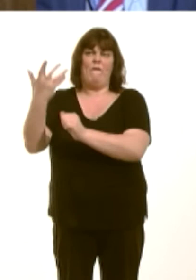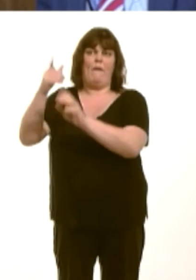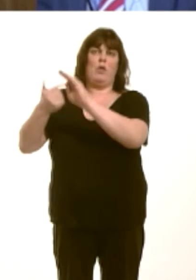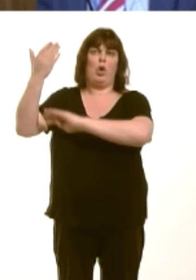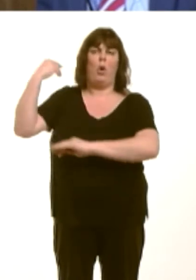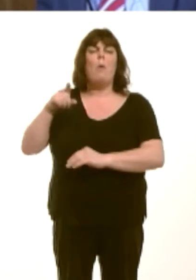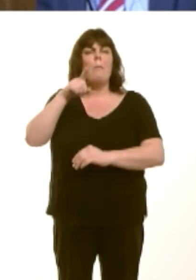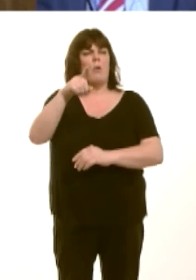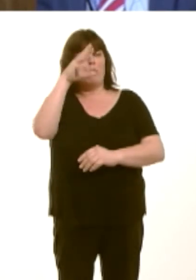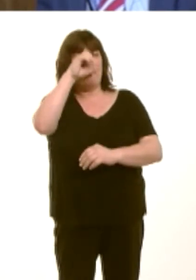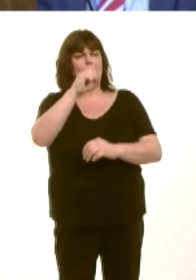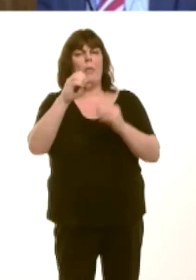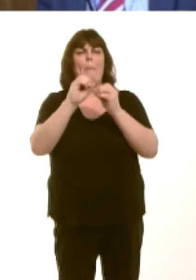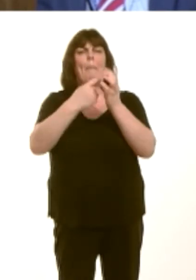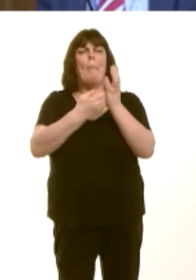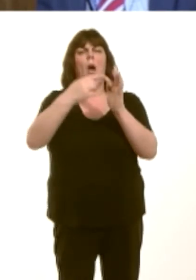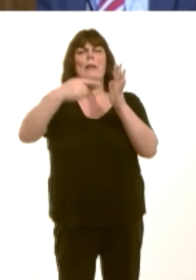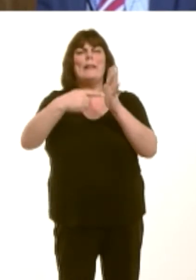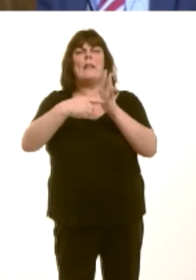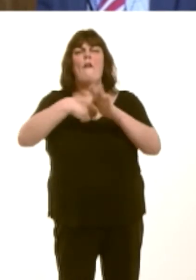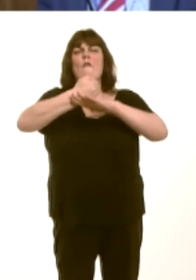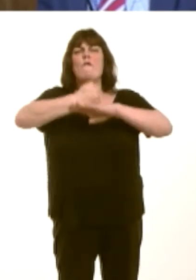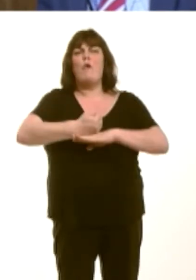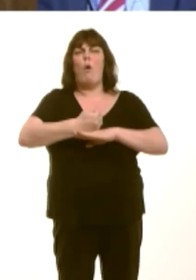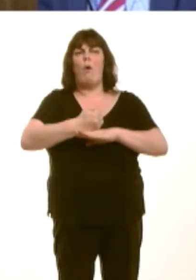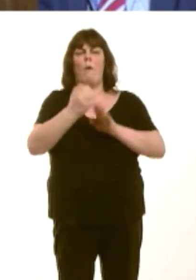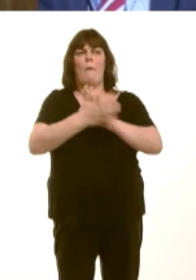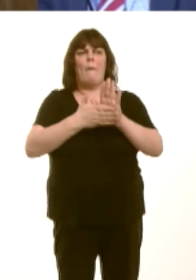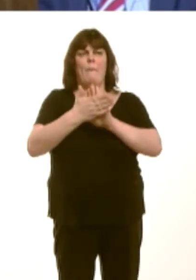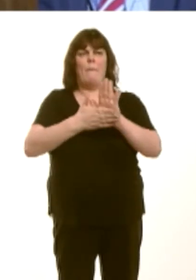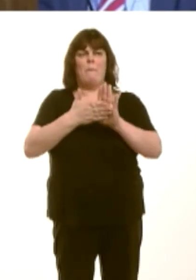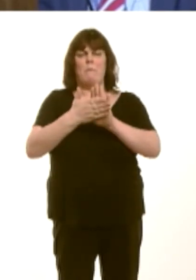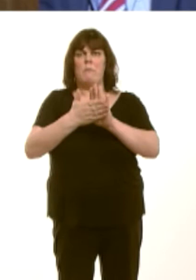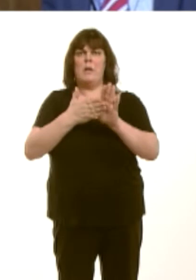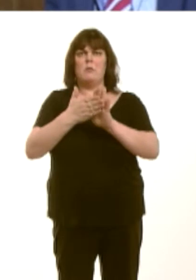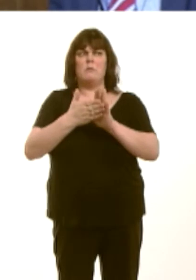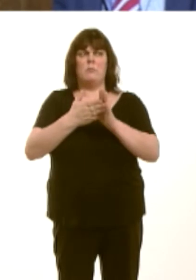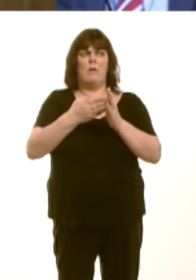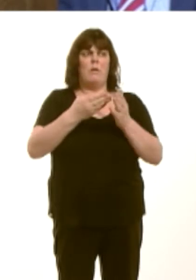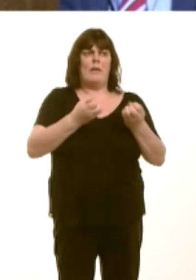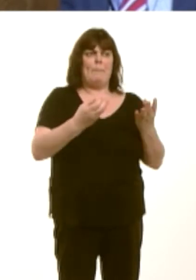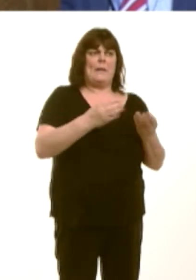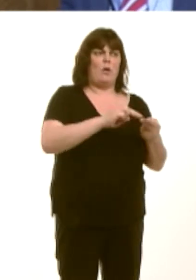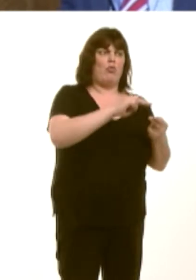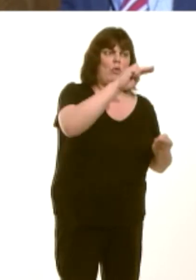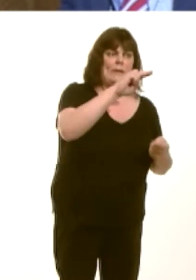The Barnett floor applies when public spending increases and that's where the floor comes into operation.